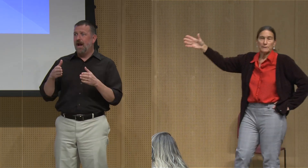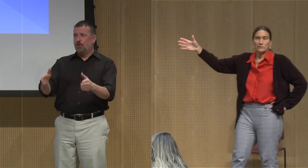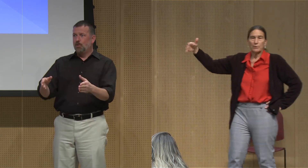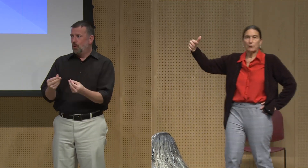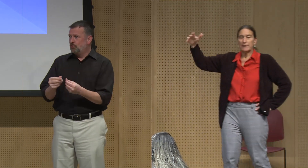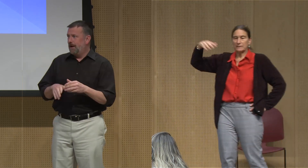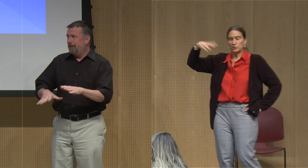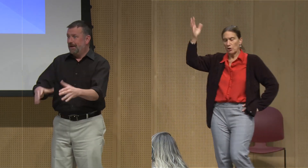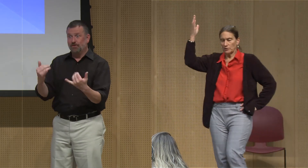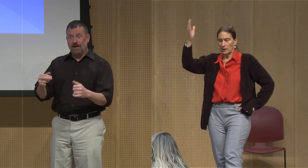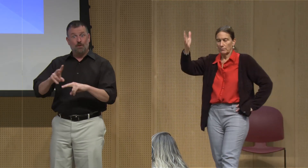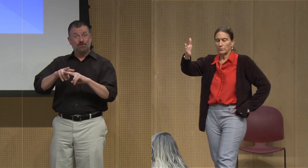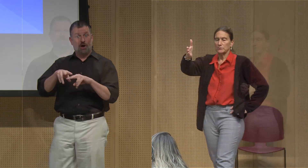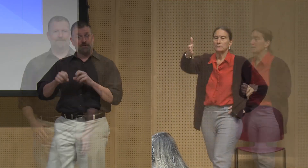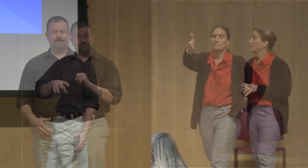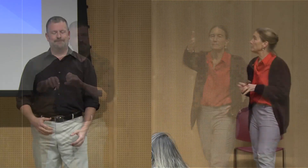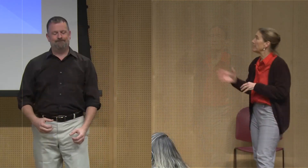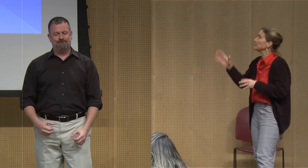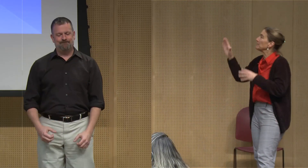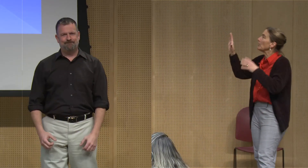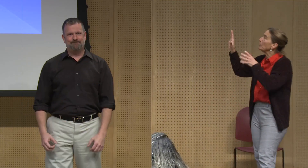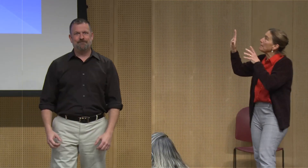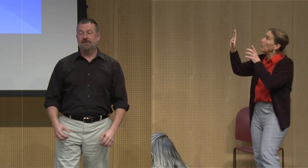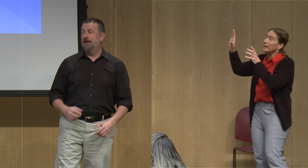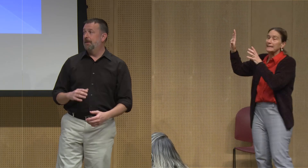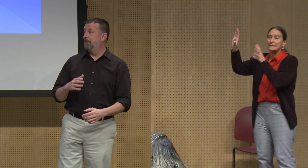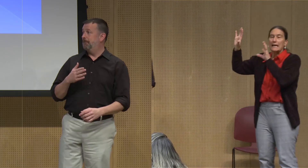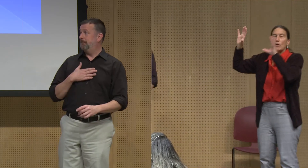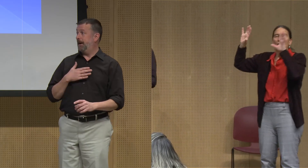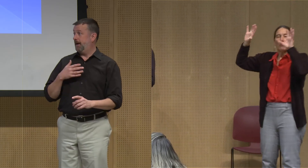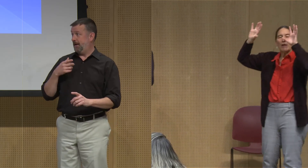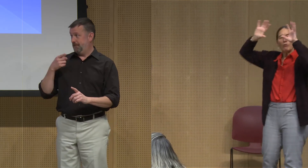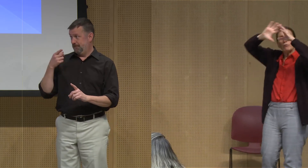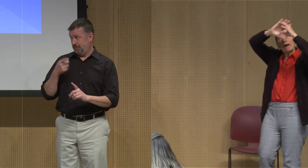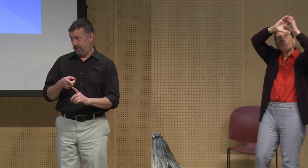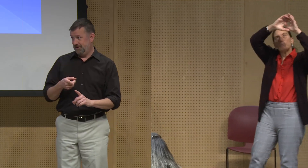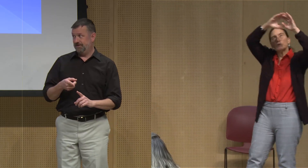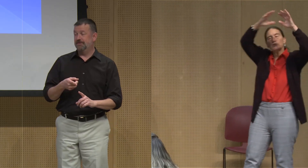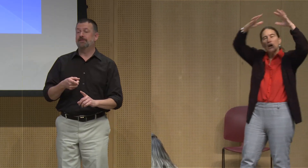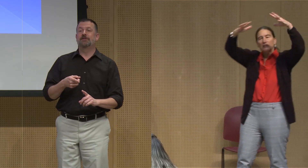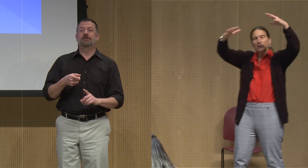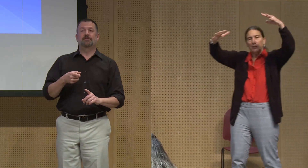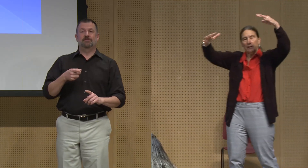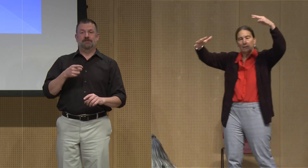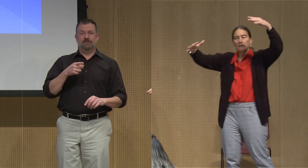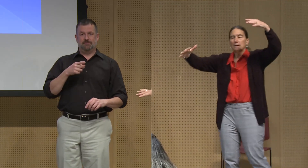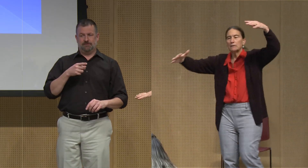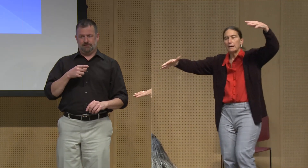SO HERE, WE GET SALT ON OUR ROADS. YEAH. SO ANYWAY, BUT MY POINT IS THAT REDUCTION